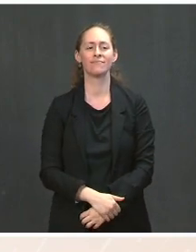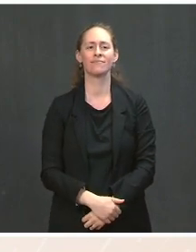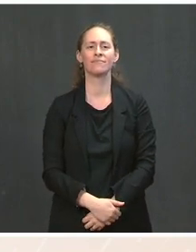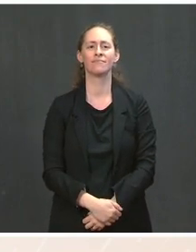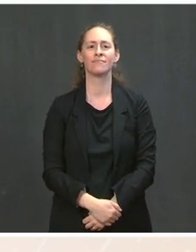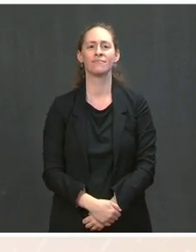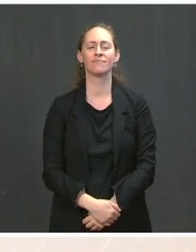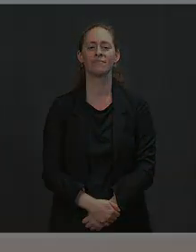The Press: Thank so much.